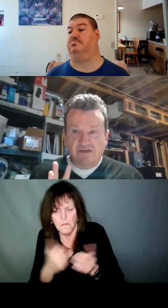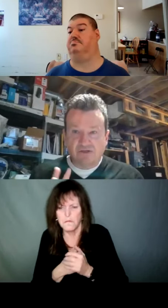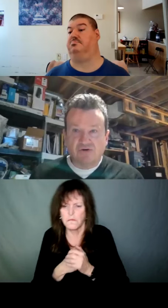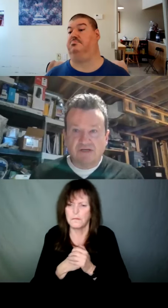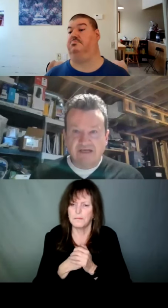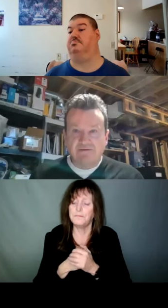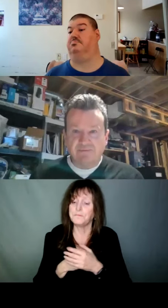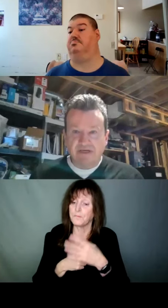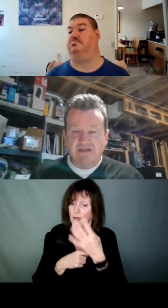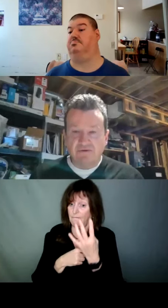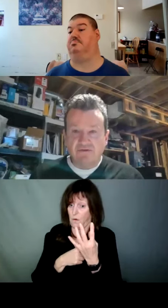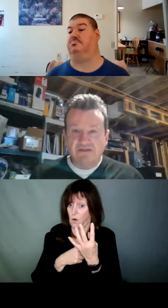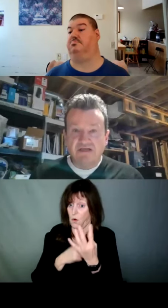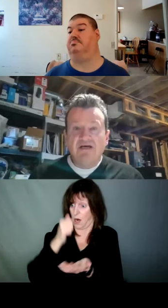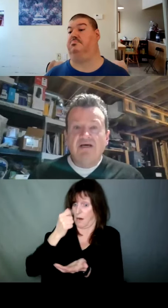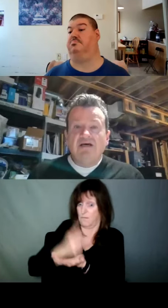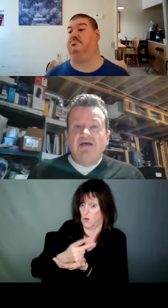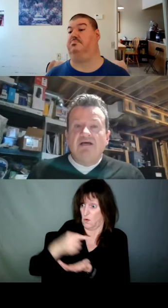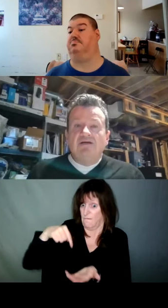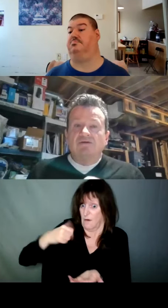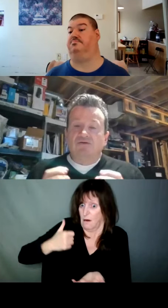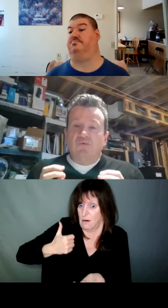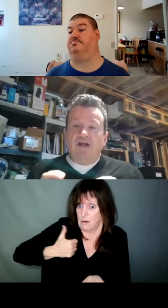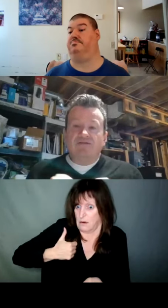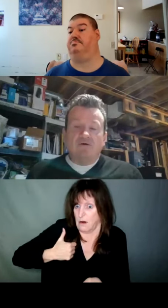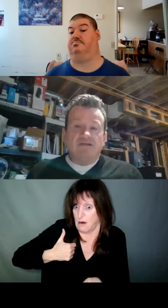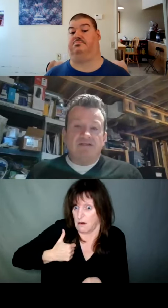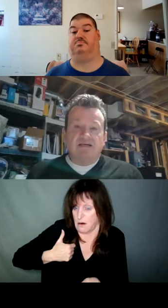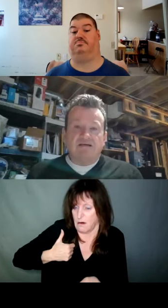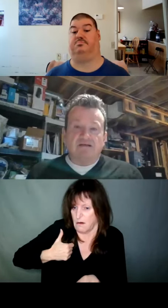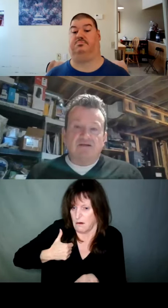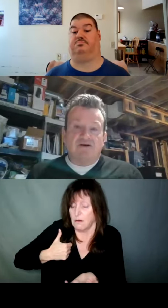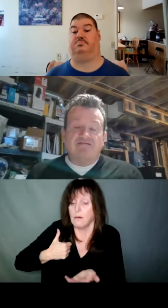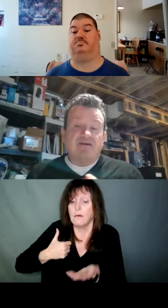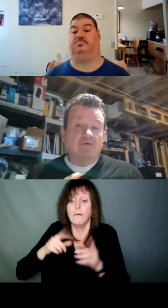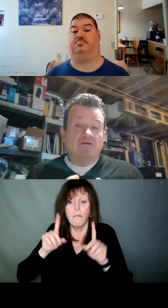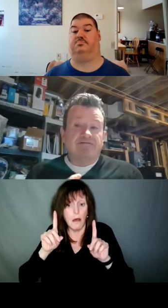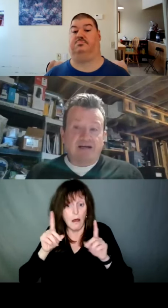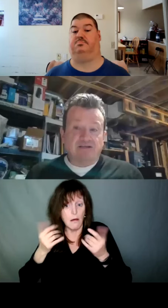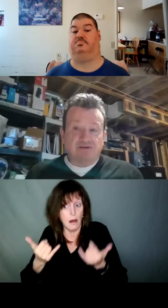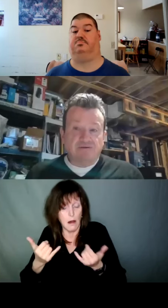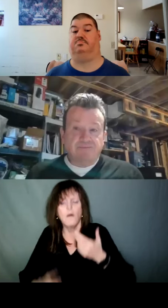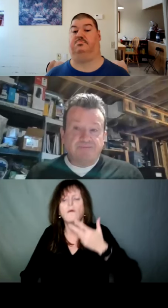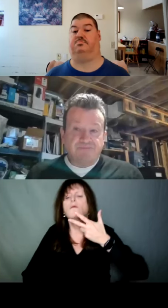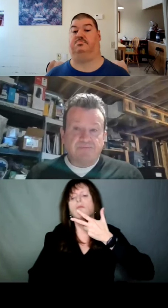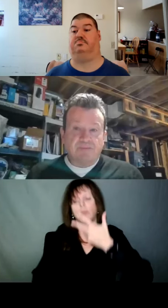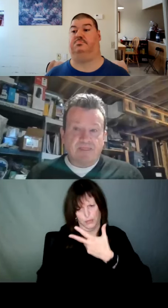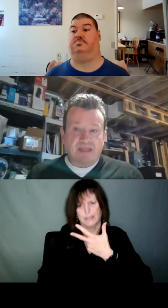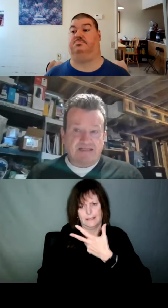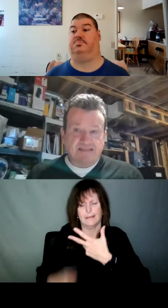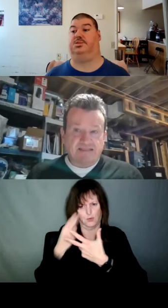. They are two different types of vaccine we will talk about today . There are four that are approved for use in Canada and